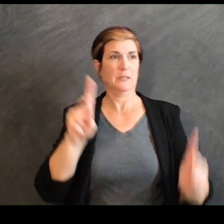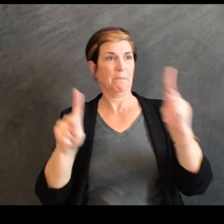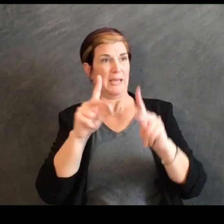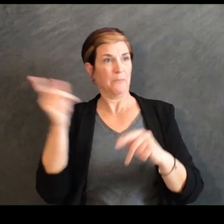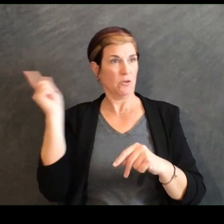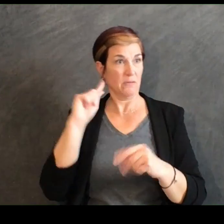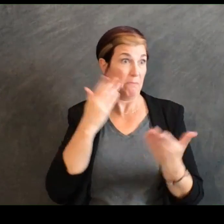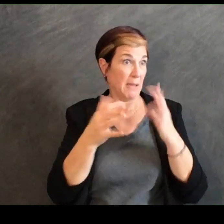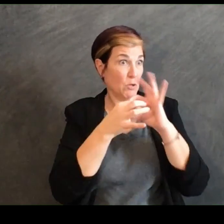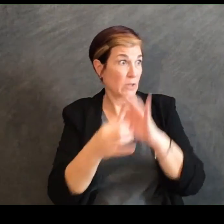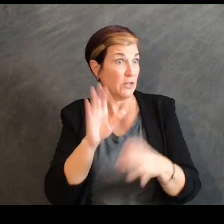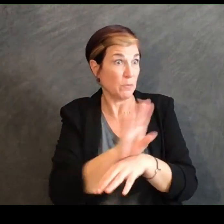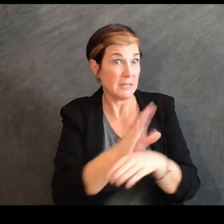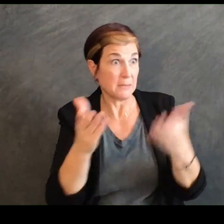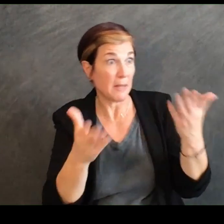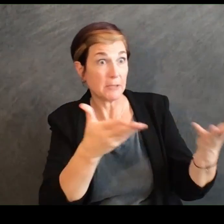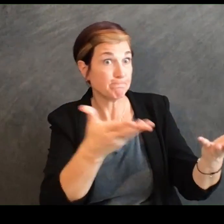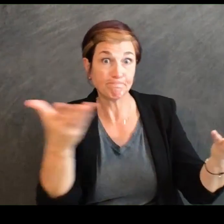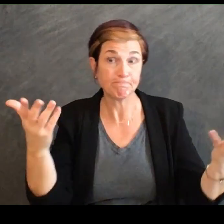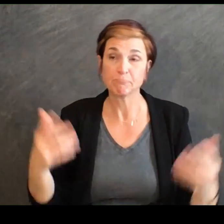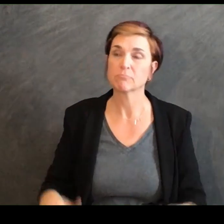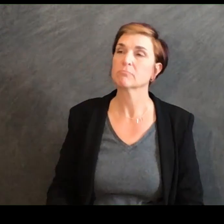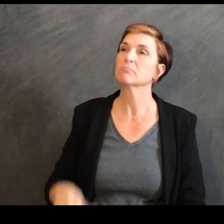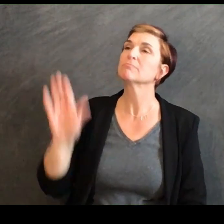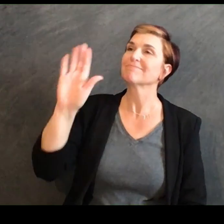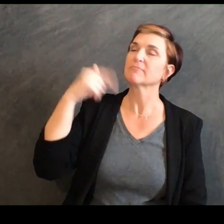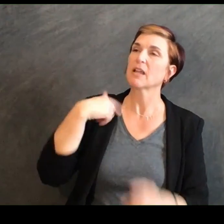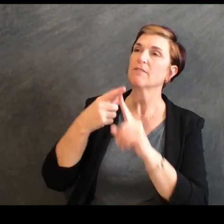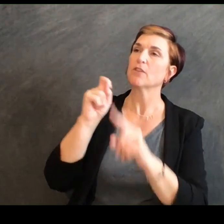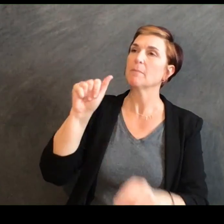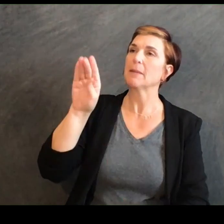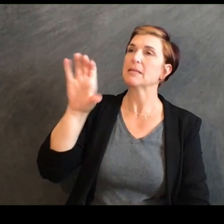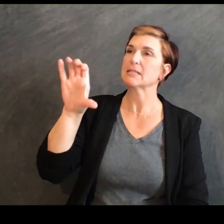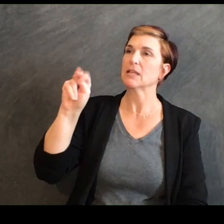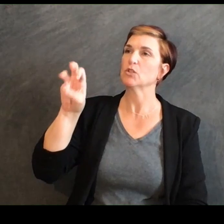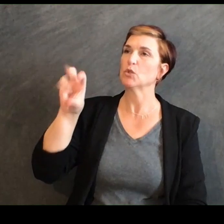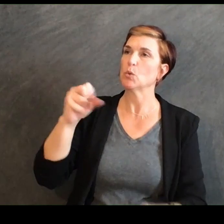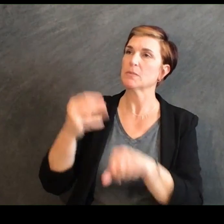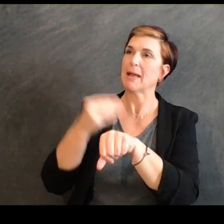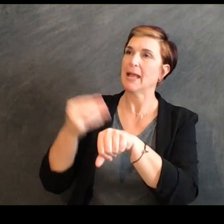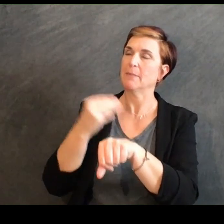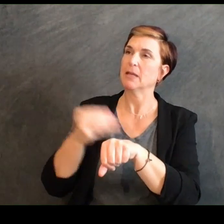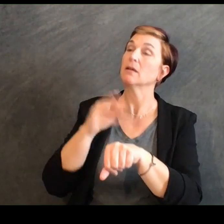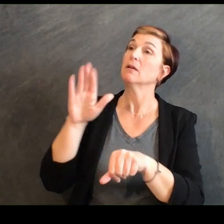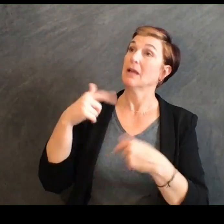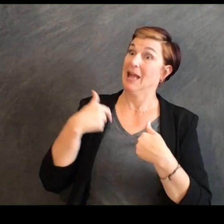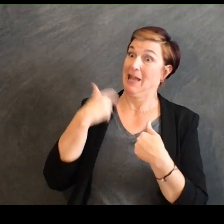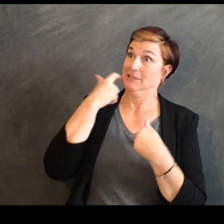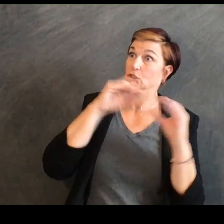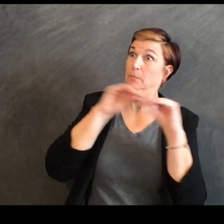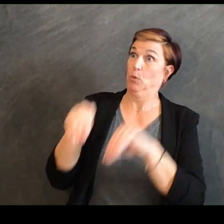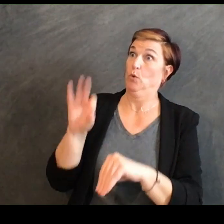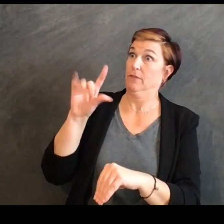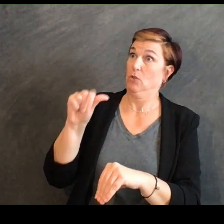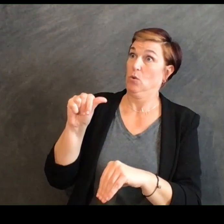we're talking about mister president Ross Palumbo from ABC News Miami is a relatively new Floridian what is your message today to the cruise line